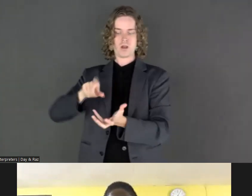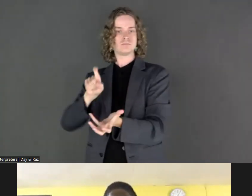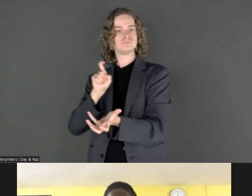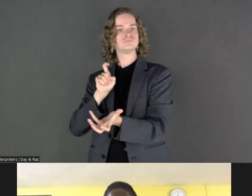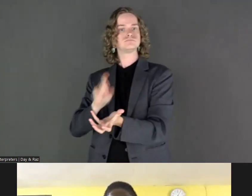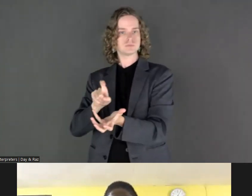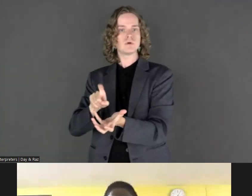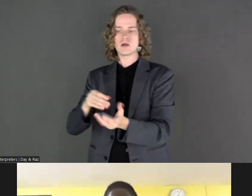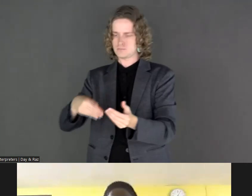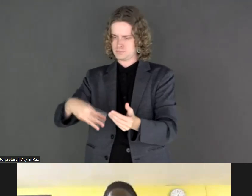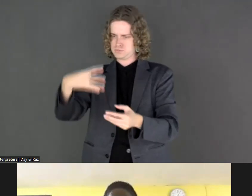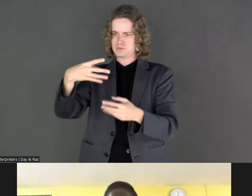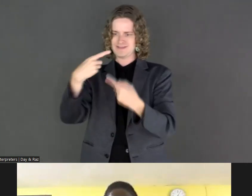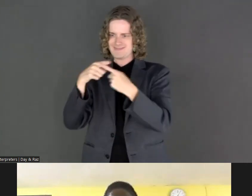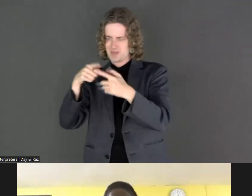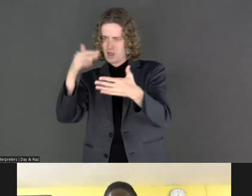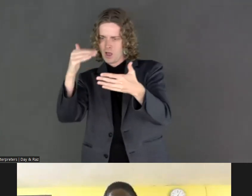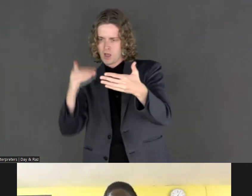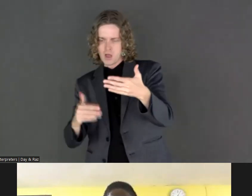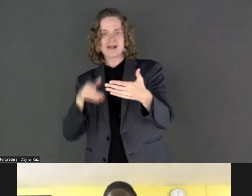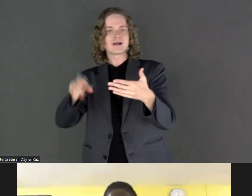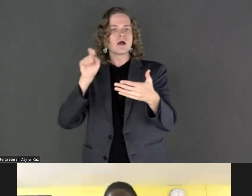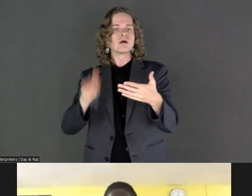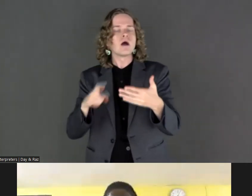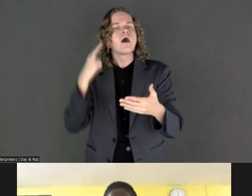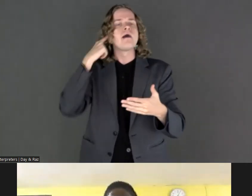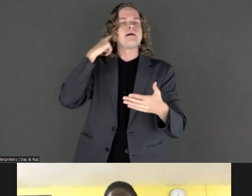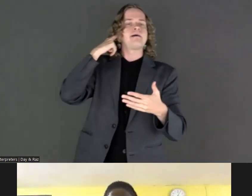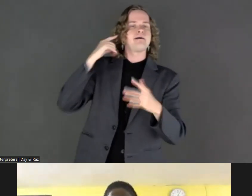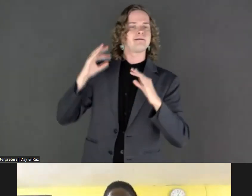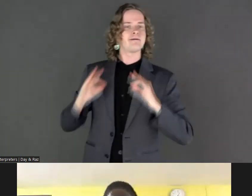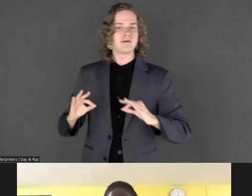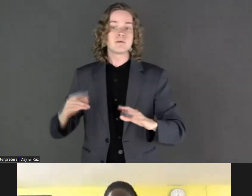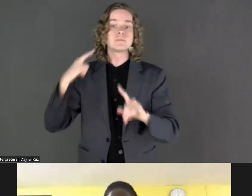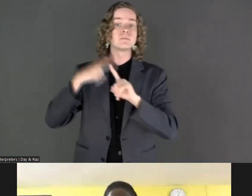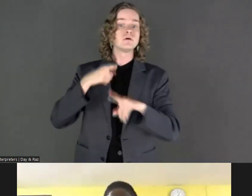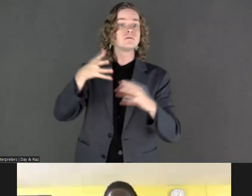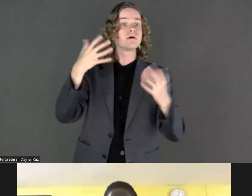if you need captions in the external window, the link will be in the sandbox.